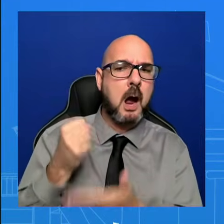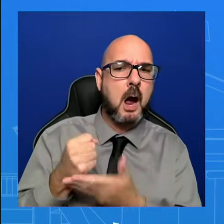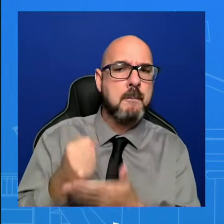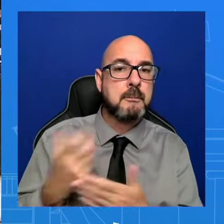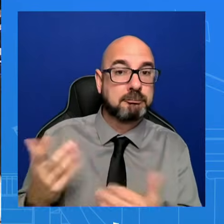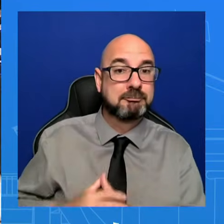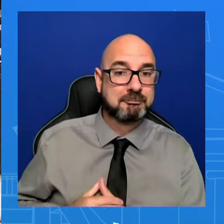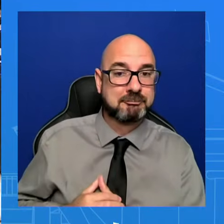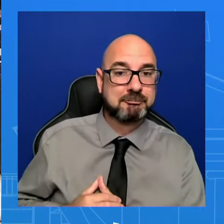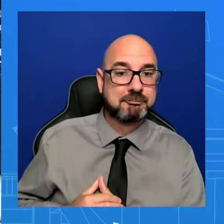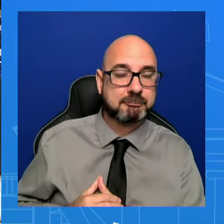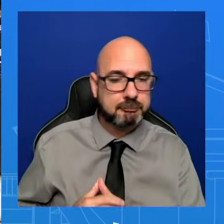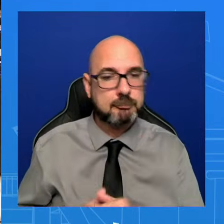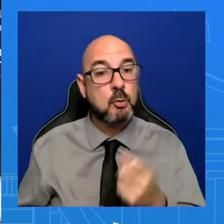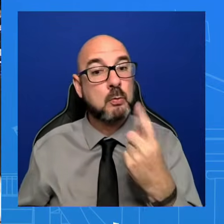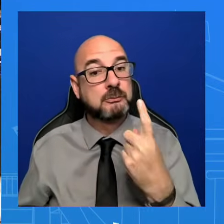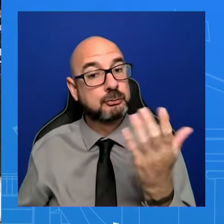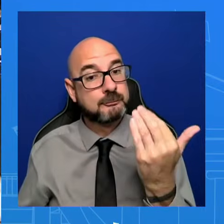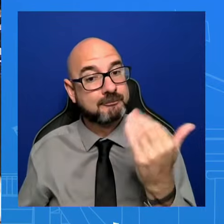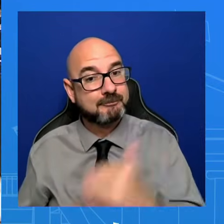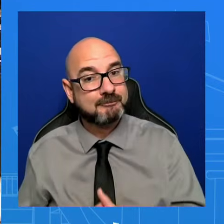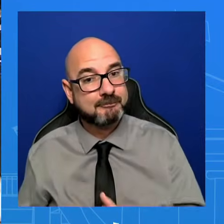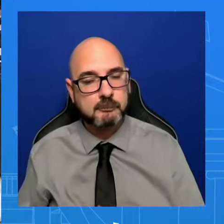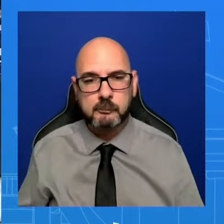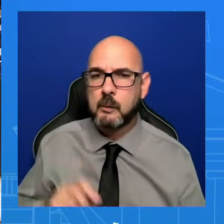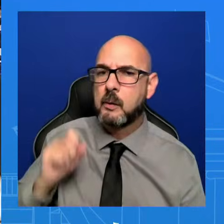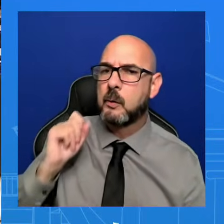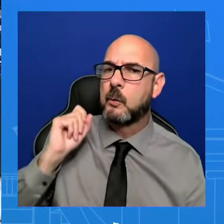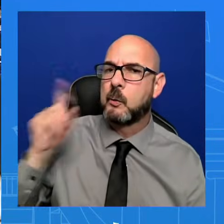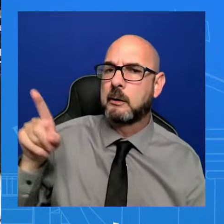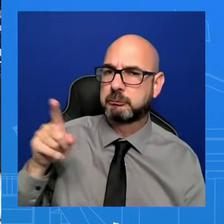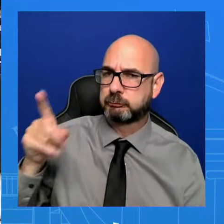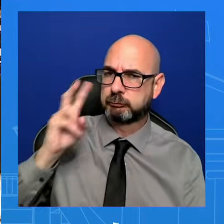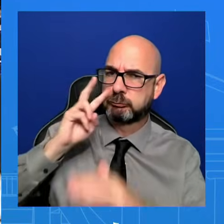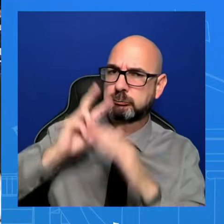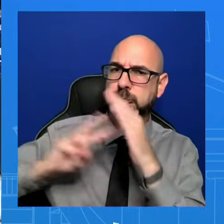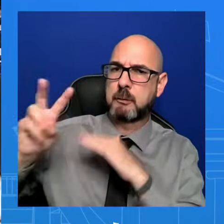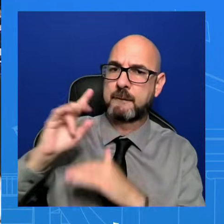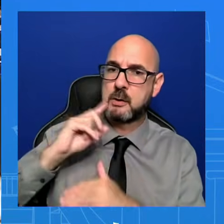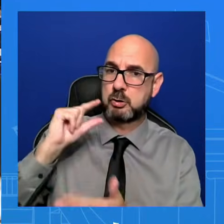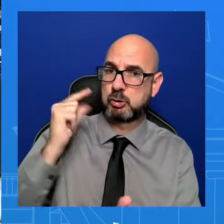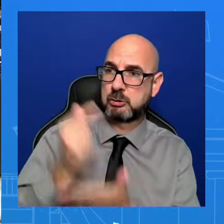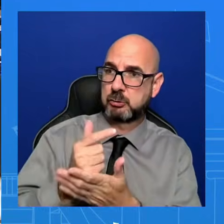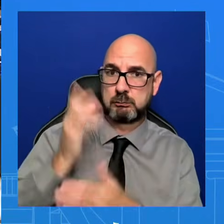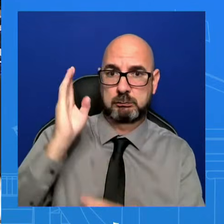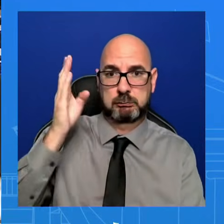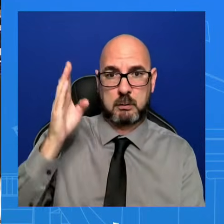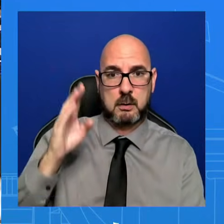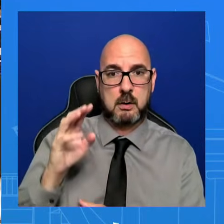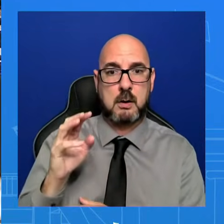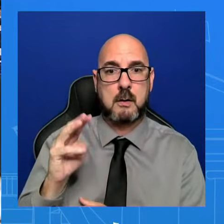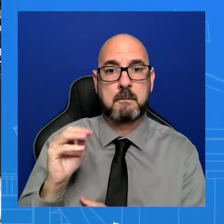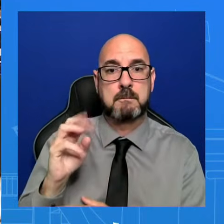is going to be delivering commencement addresses at both Morehouse and West Point. What sort of environment is the White House preparing for the President to encounter there?